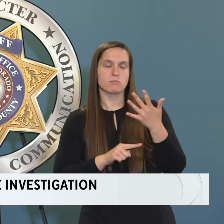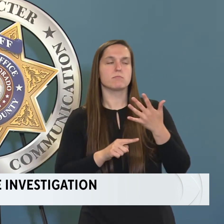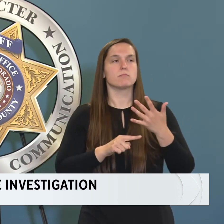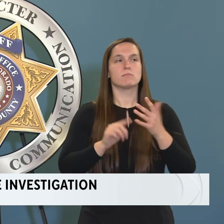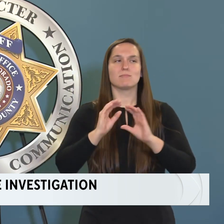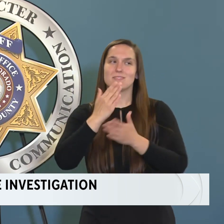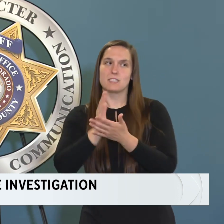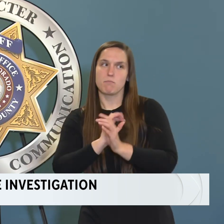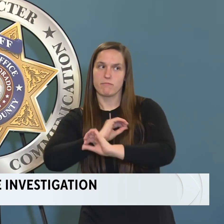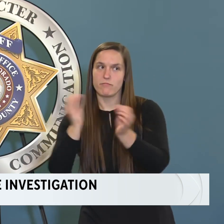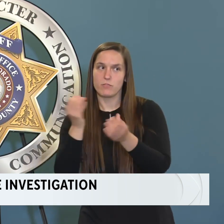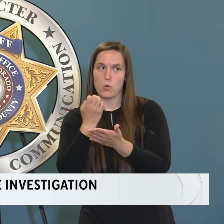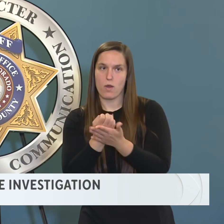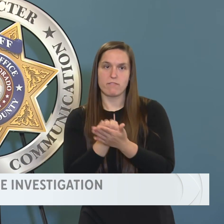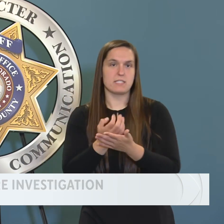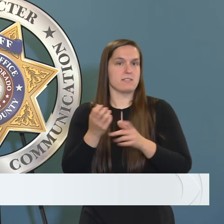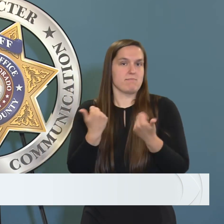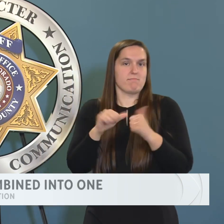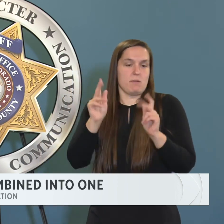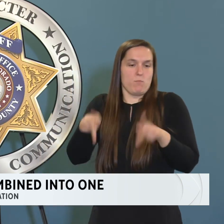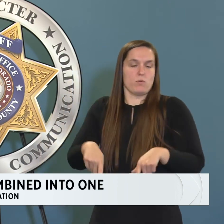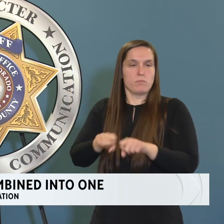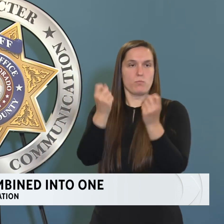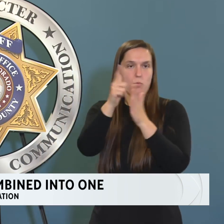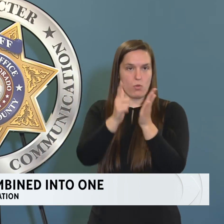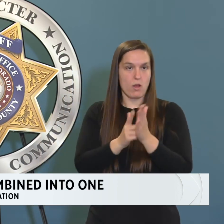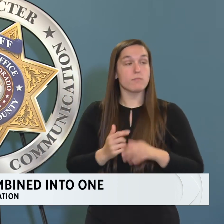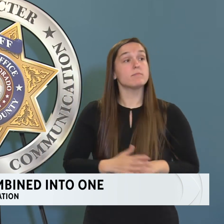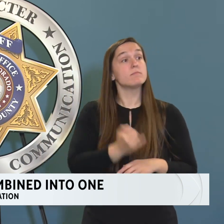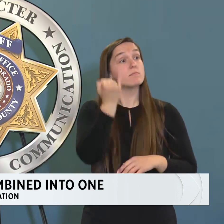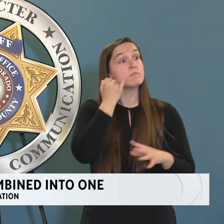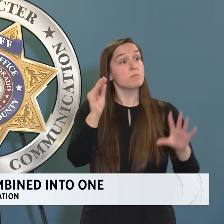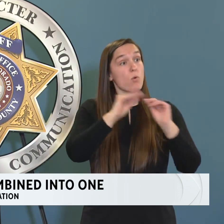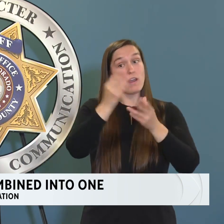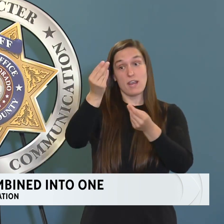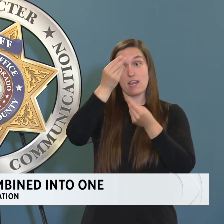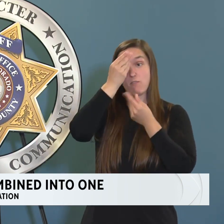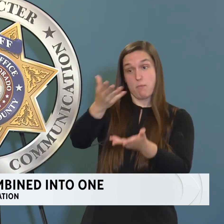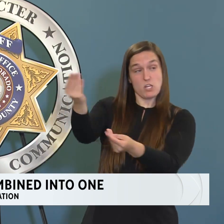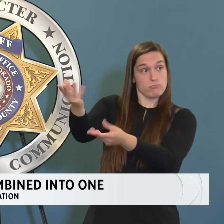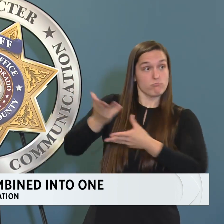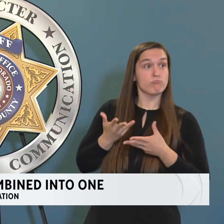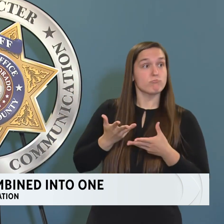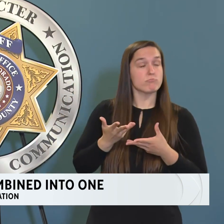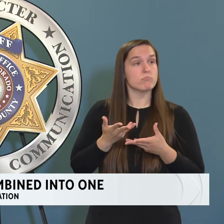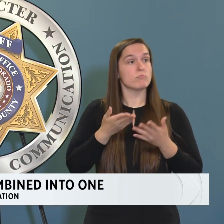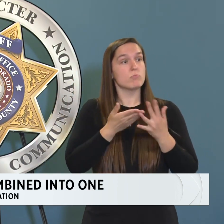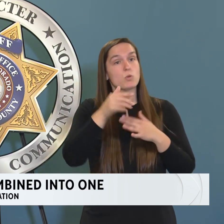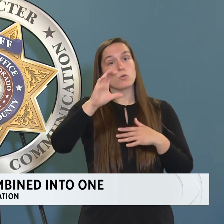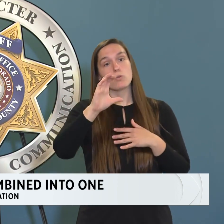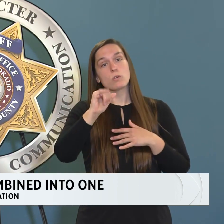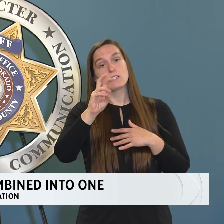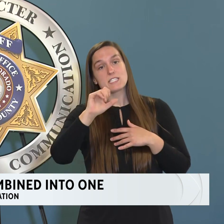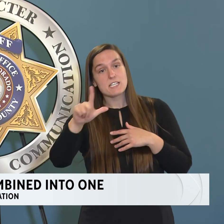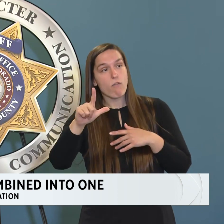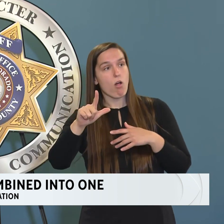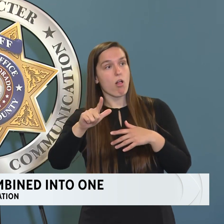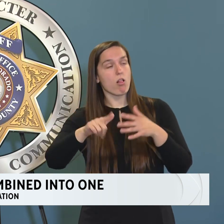TO US. SO I WILL GO THROUGH THE ANALYSIS AND WHERE WE HAVE INSUFFICIENT OR A COUPLE OF THINGS I WILL COVER WITH NO